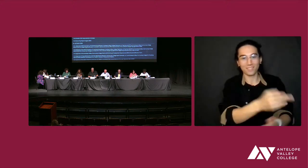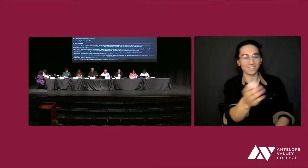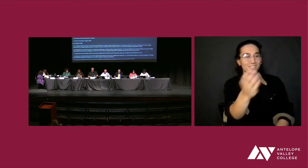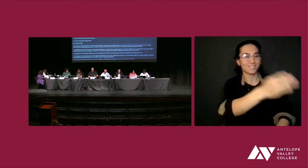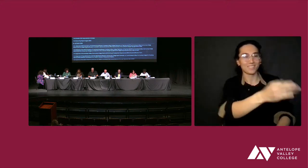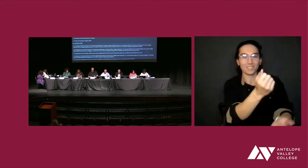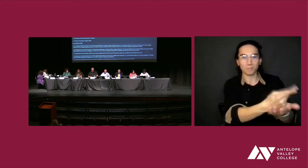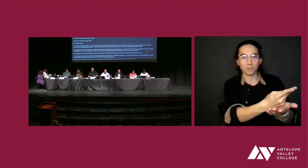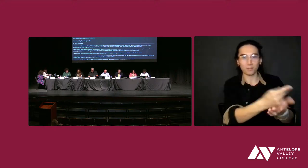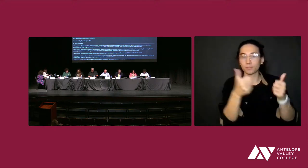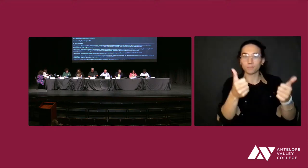Motion carries.